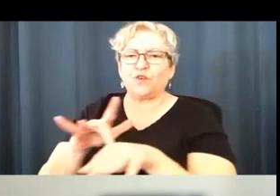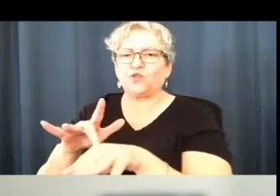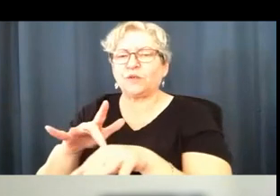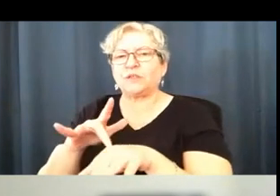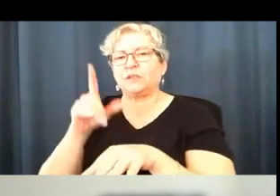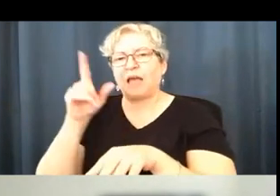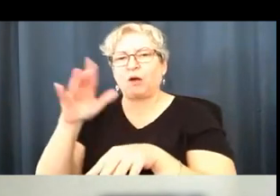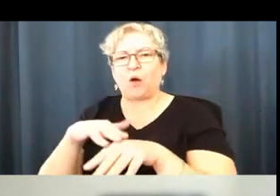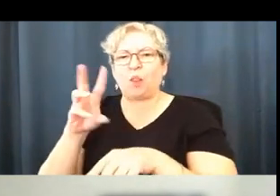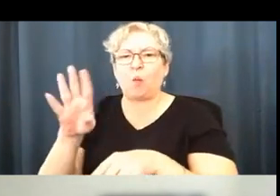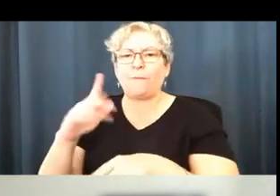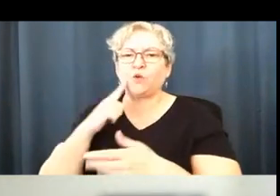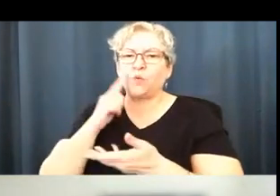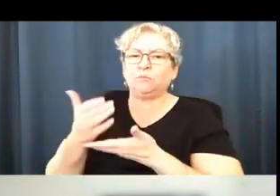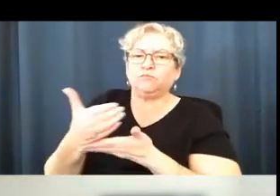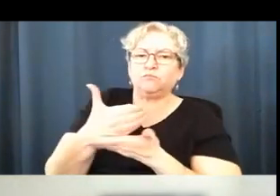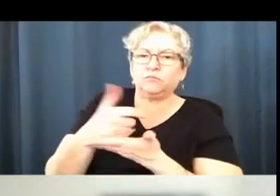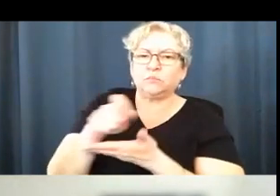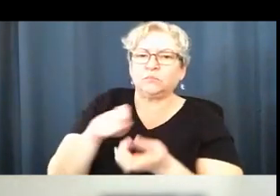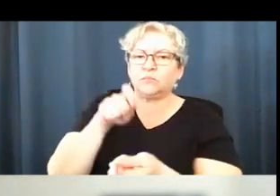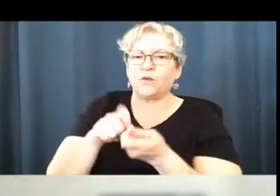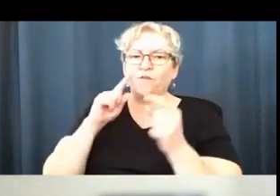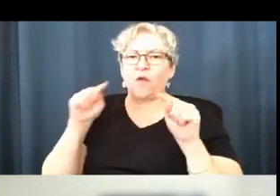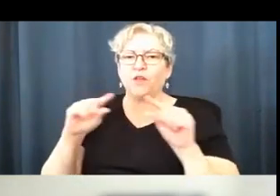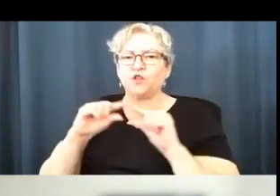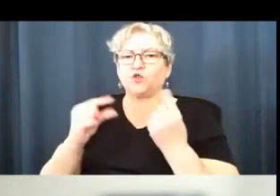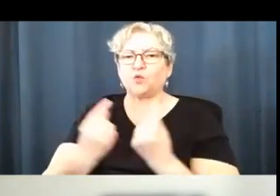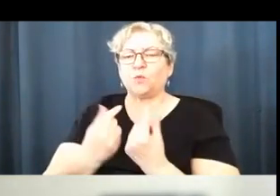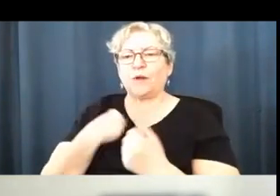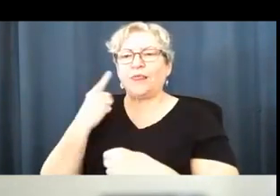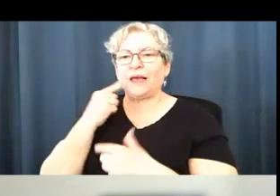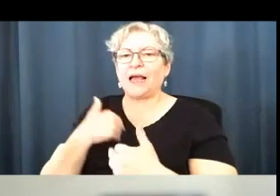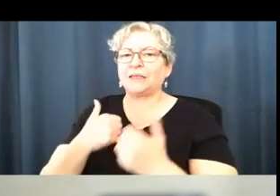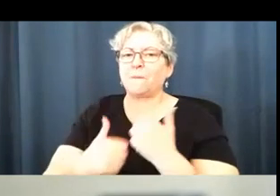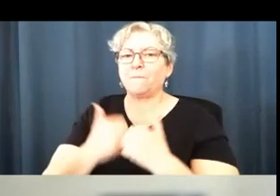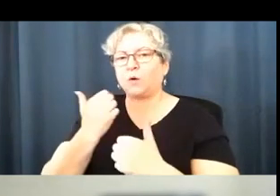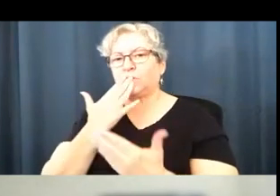but we've curated this specifically for this group because we think that it has the most practical information in it